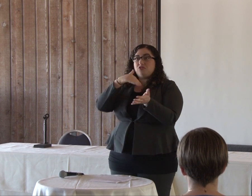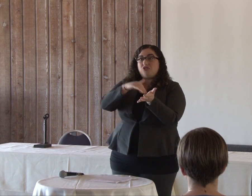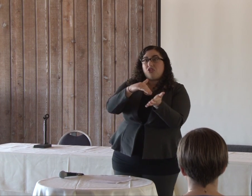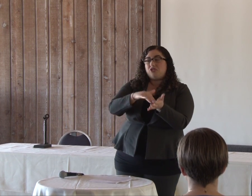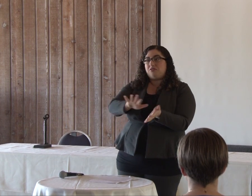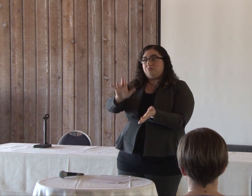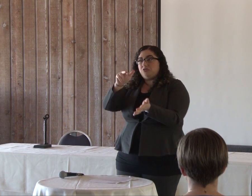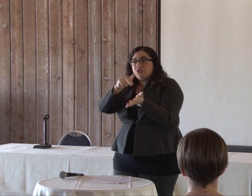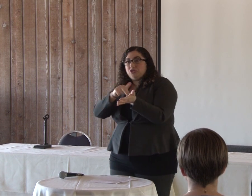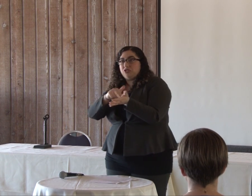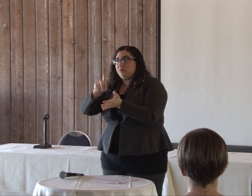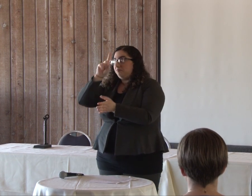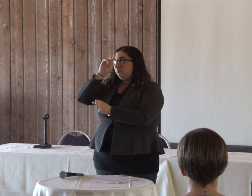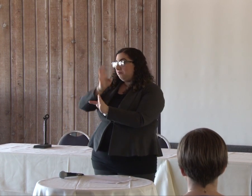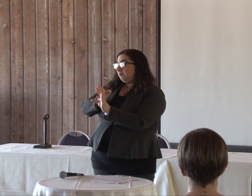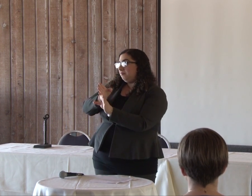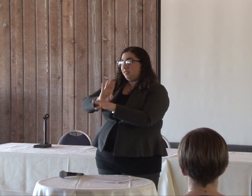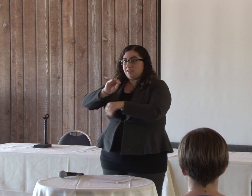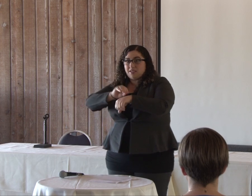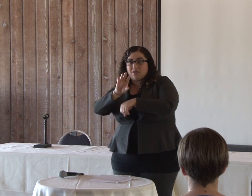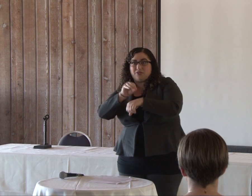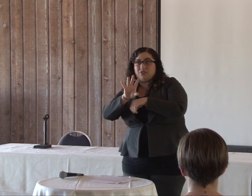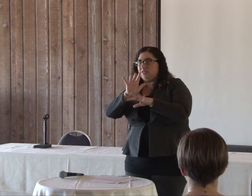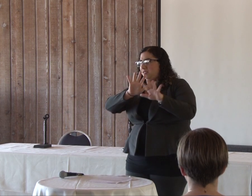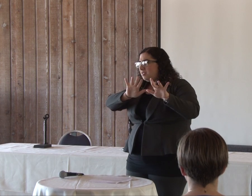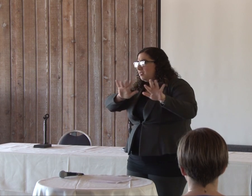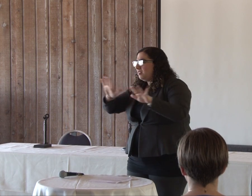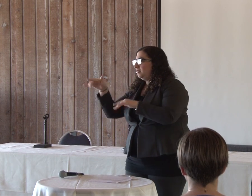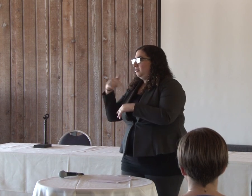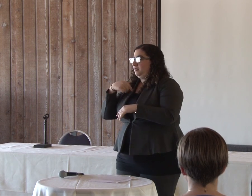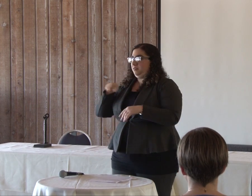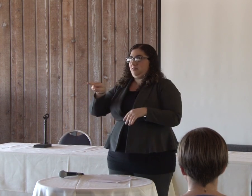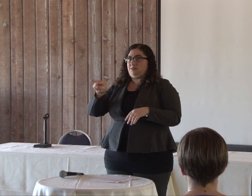That was our medical. So coming to America and seeing an actual hospital